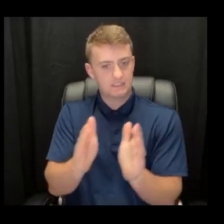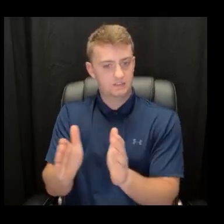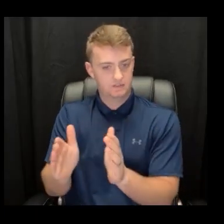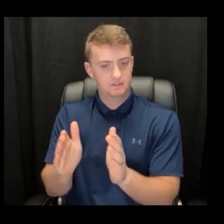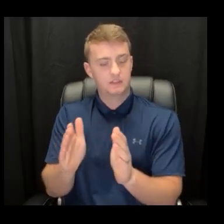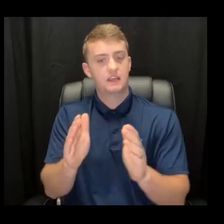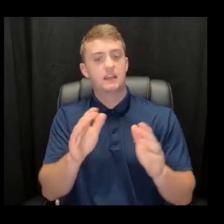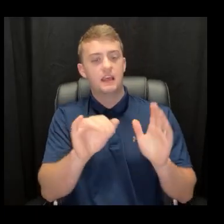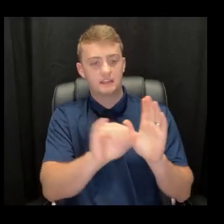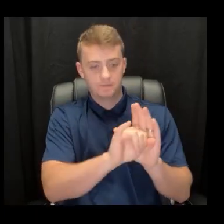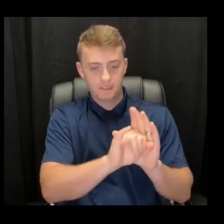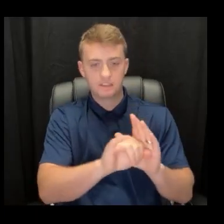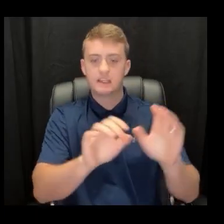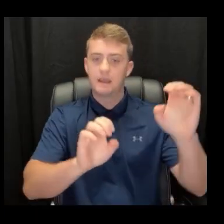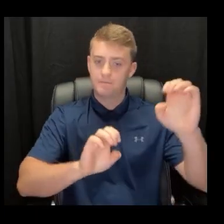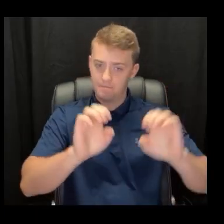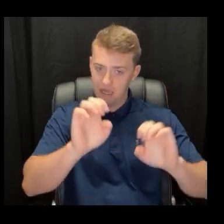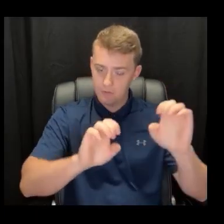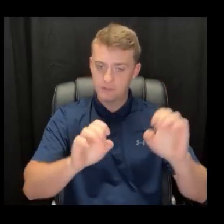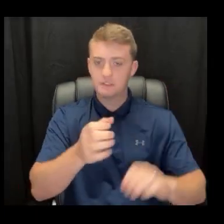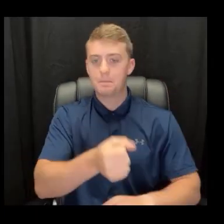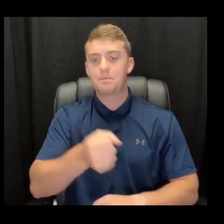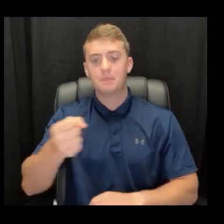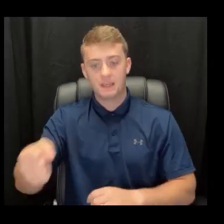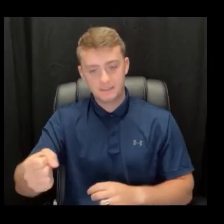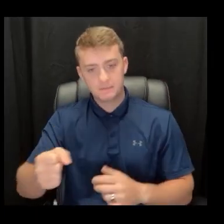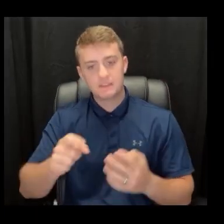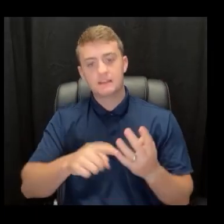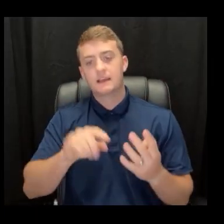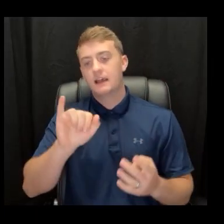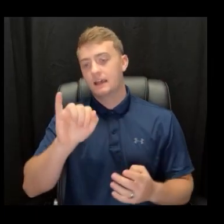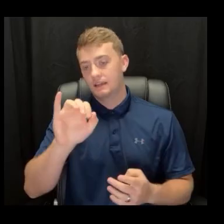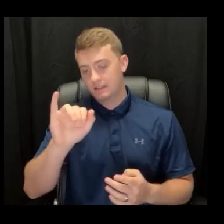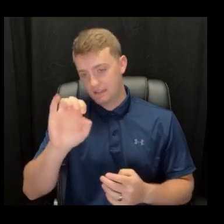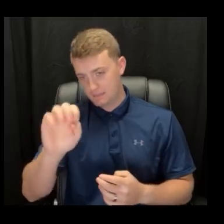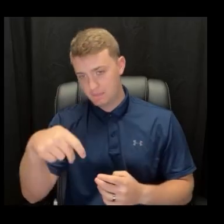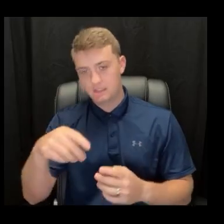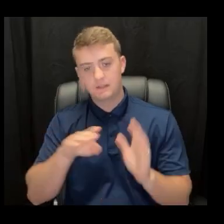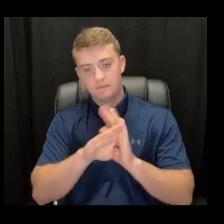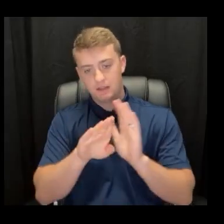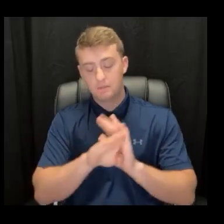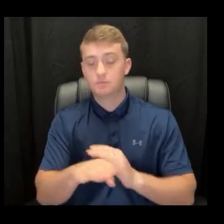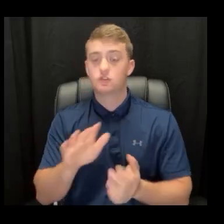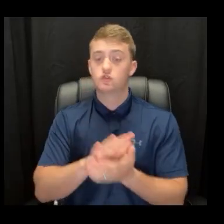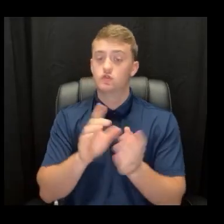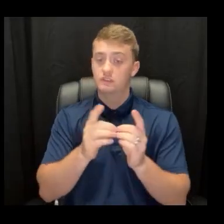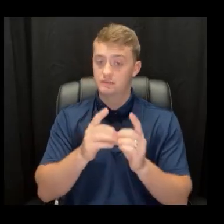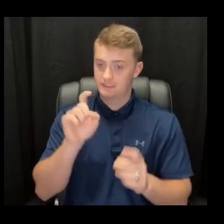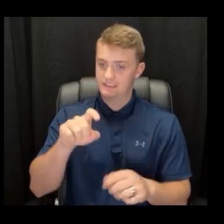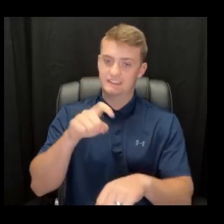evaluation, placement, and IEP development. Districts must provide timely written notice